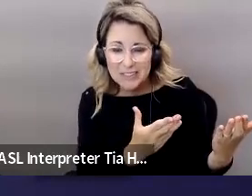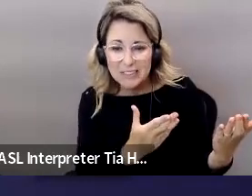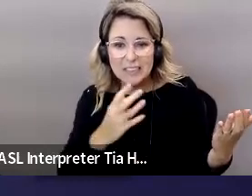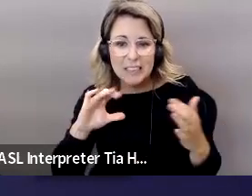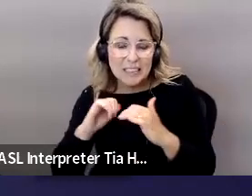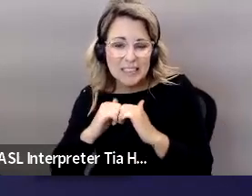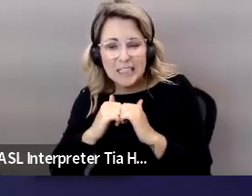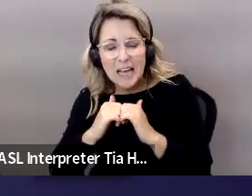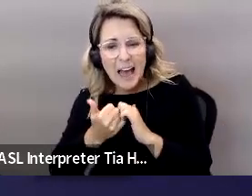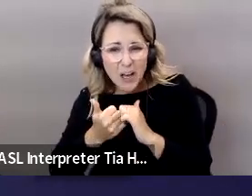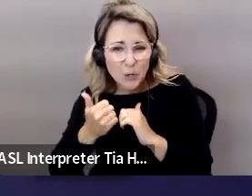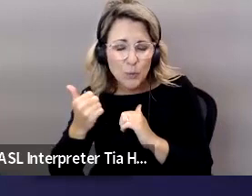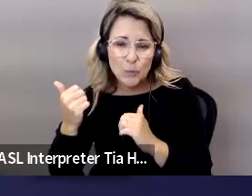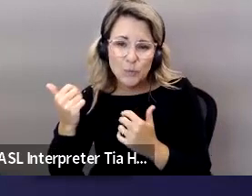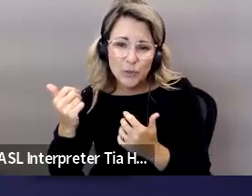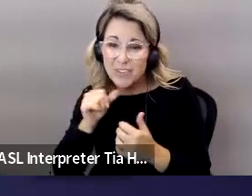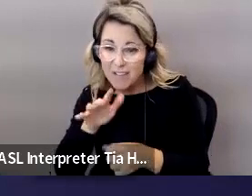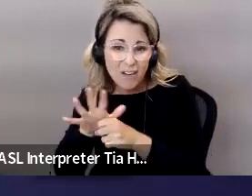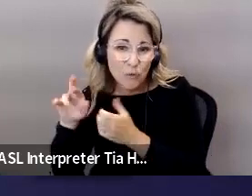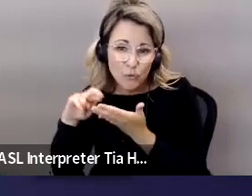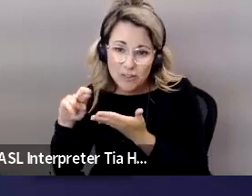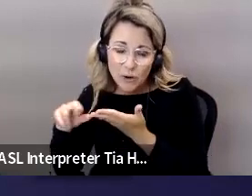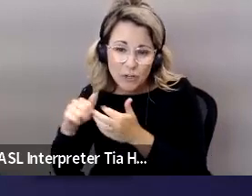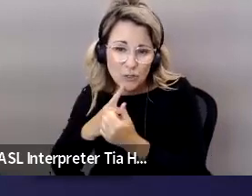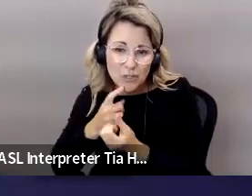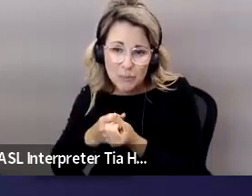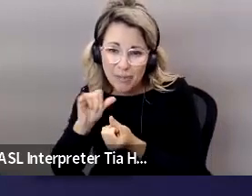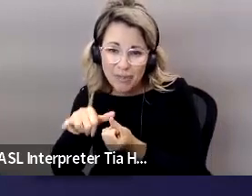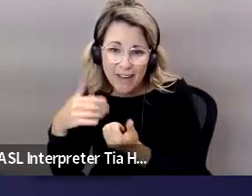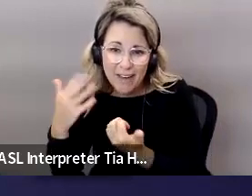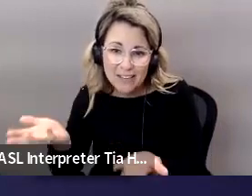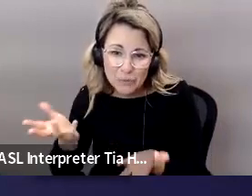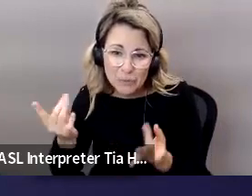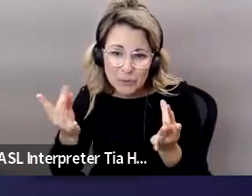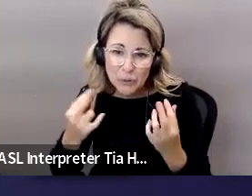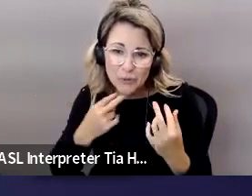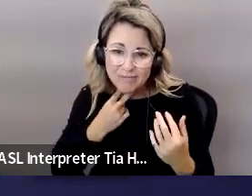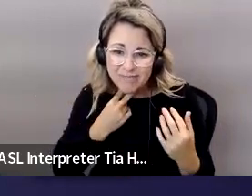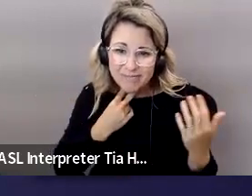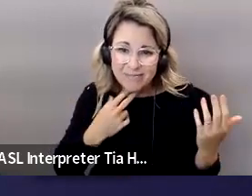to support your need? Dr. Rumrill: Yeah, that's a great point and you'll see sometimes in proposals,